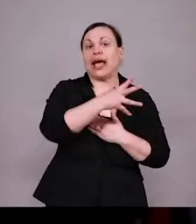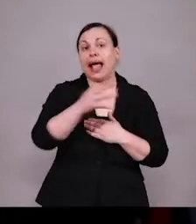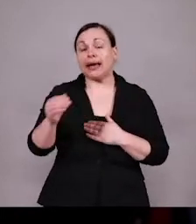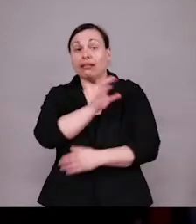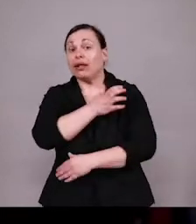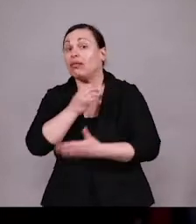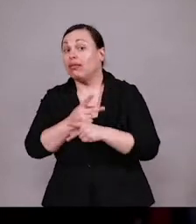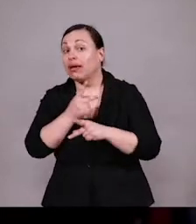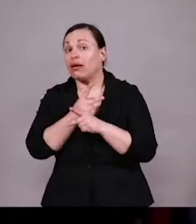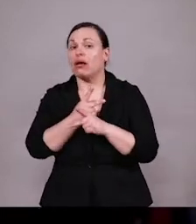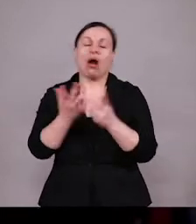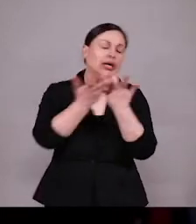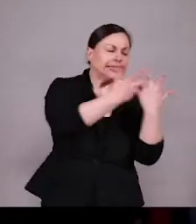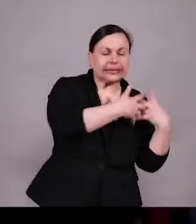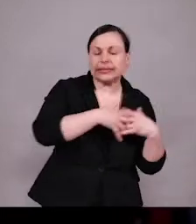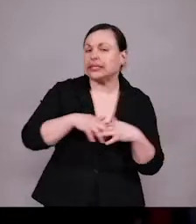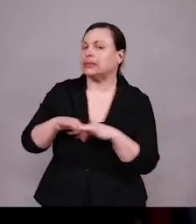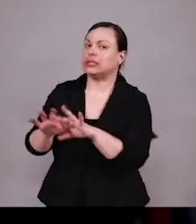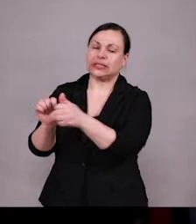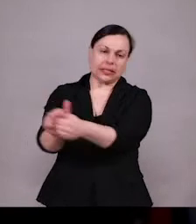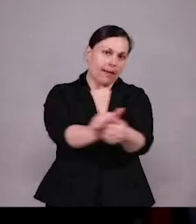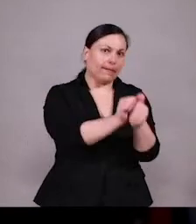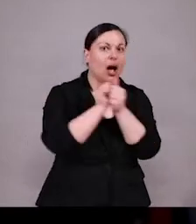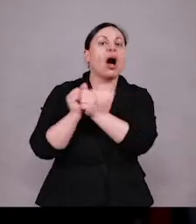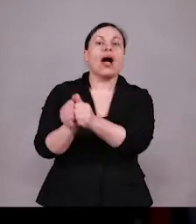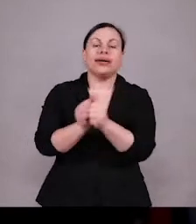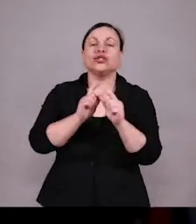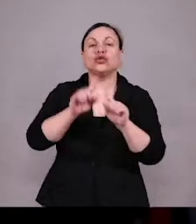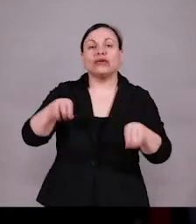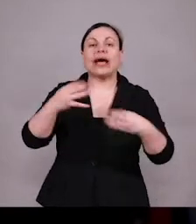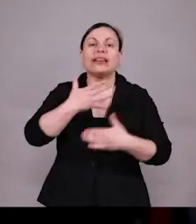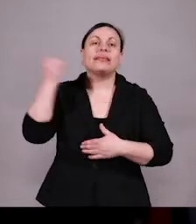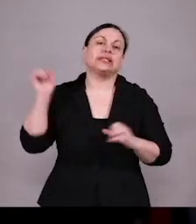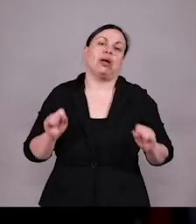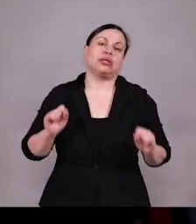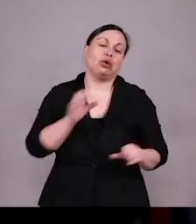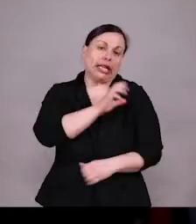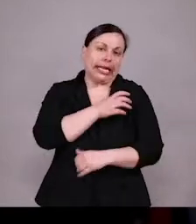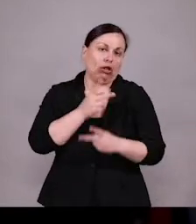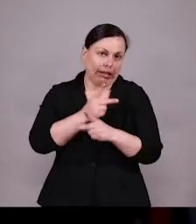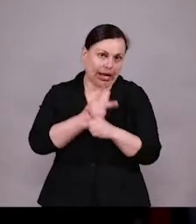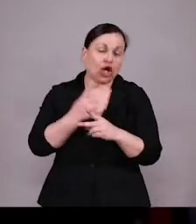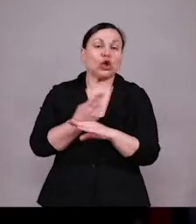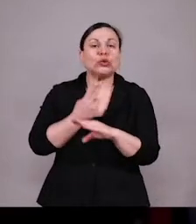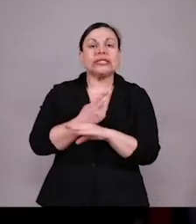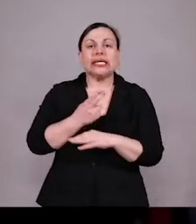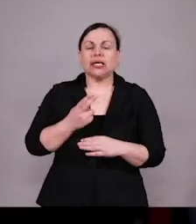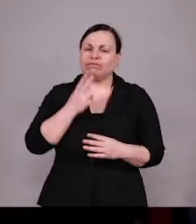clinical care are seamlessly combined to provide the best possible clinical care, using cutting-edge